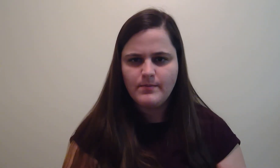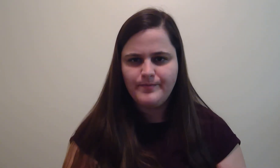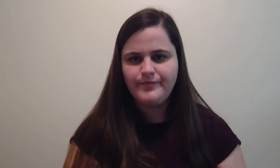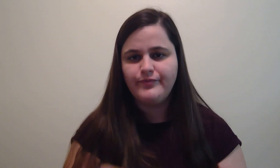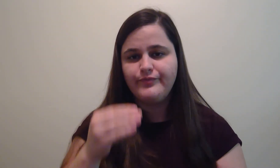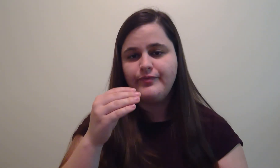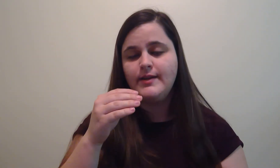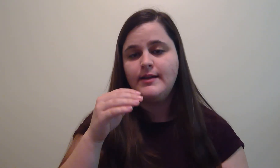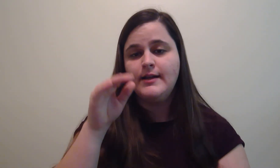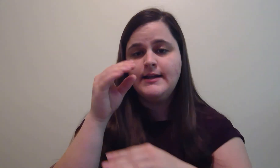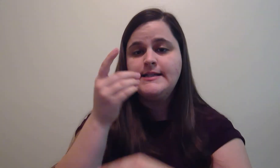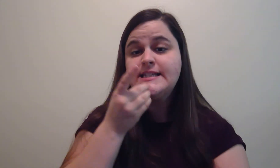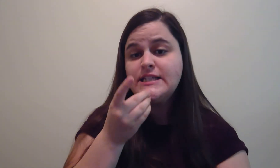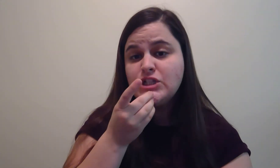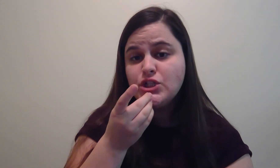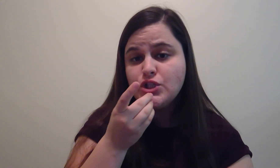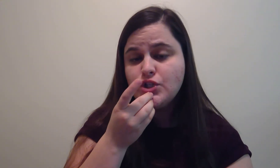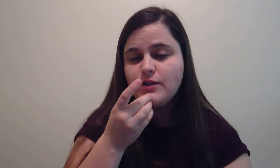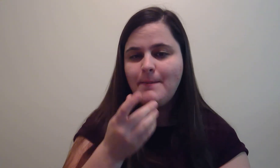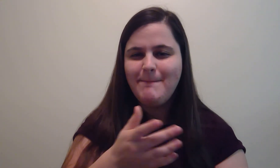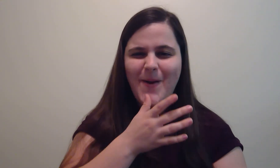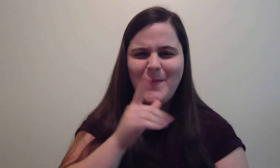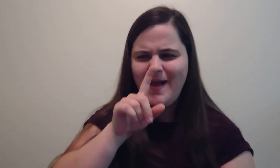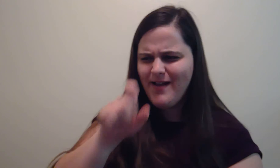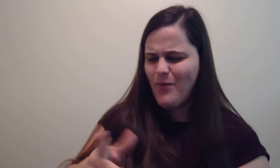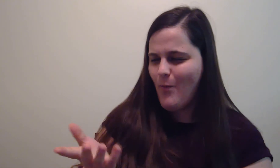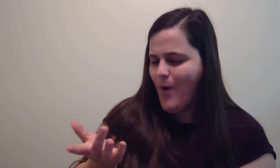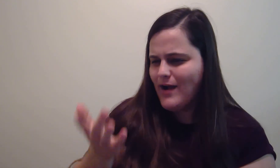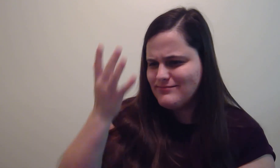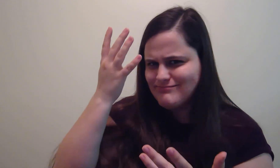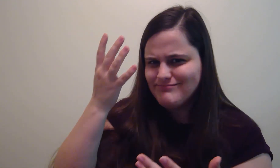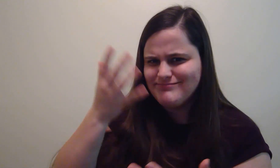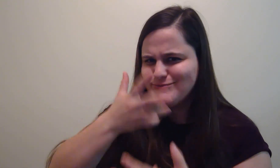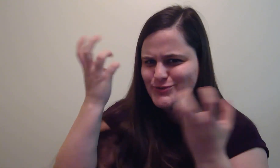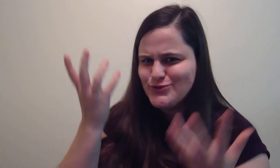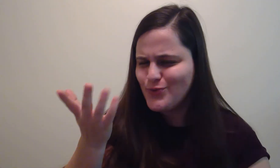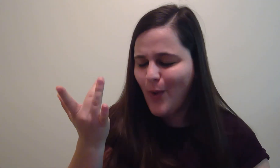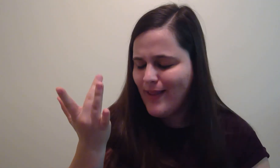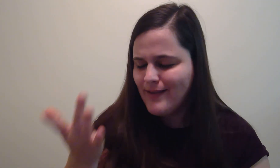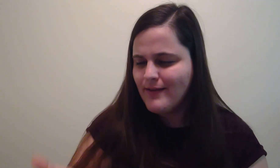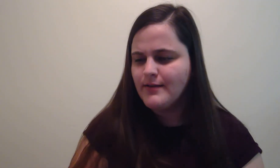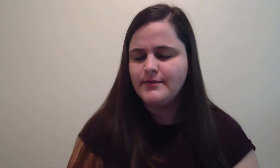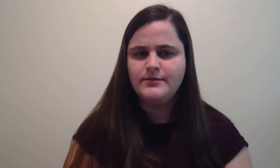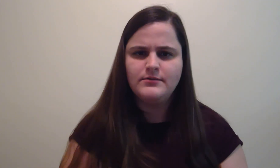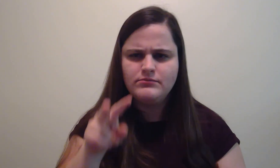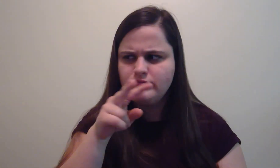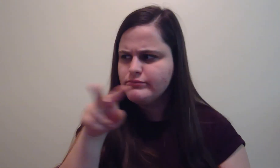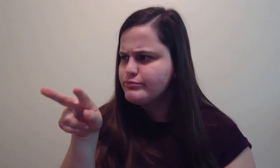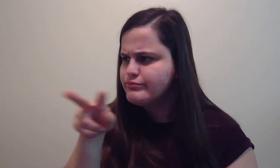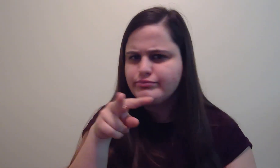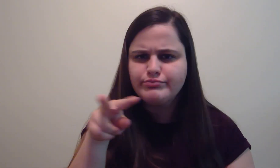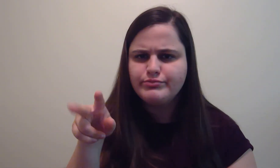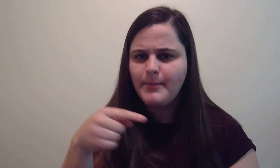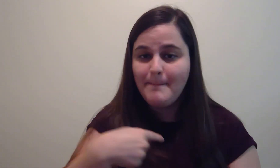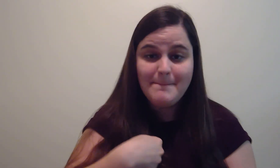At dinner my mother asked me why I was so sulky, and she kept looking from me to my grandfather.